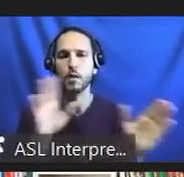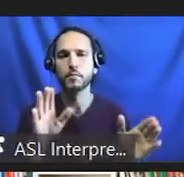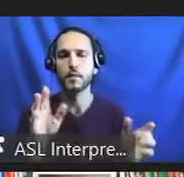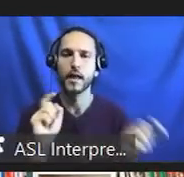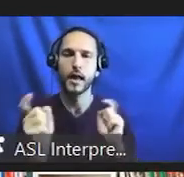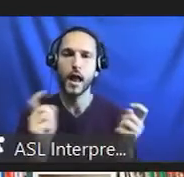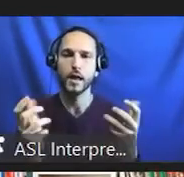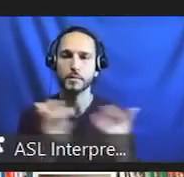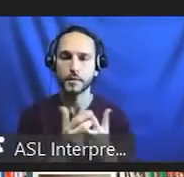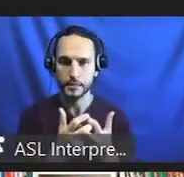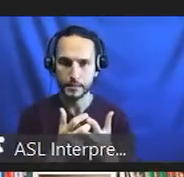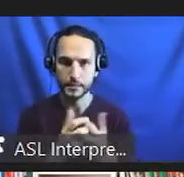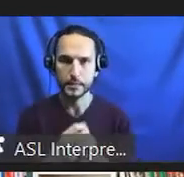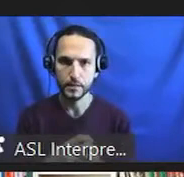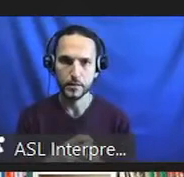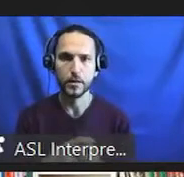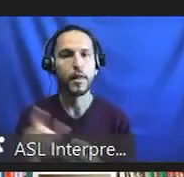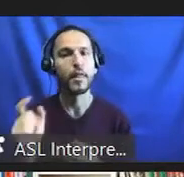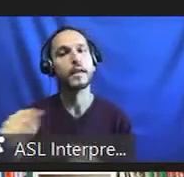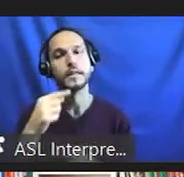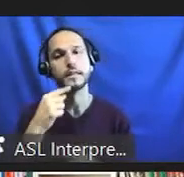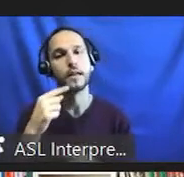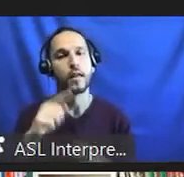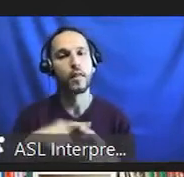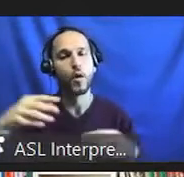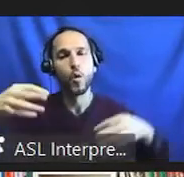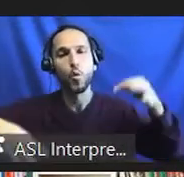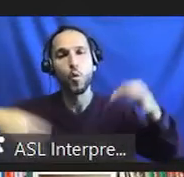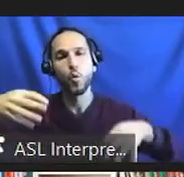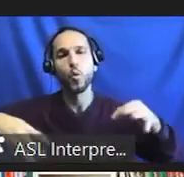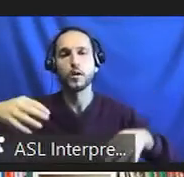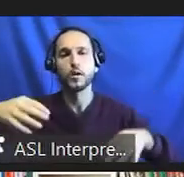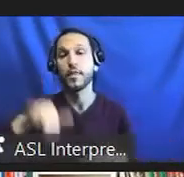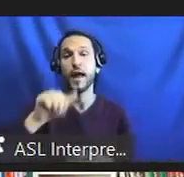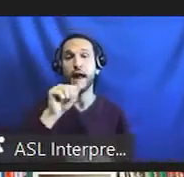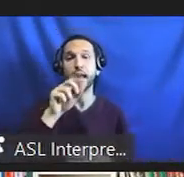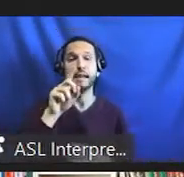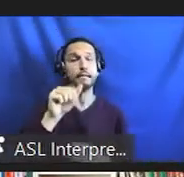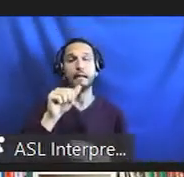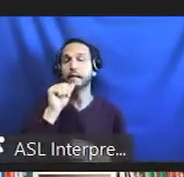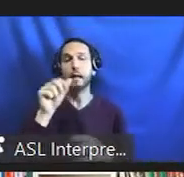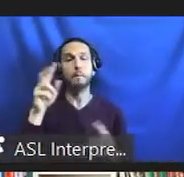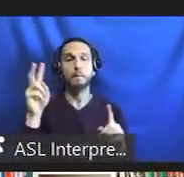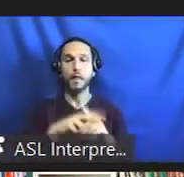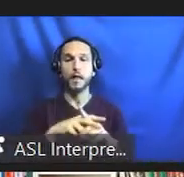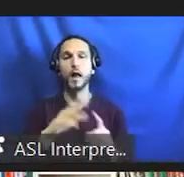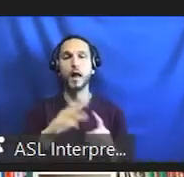So they basically argued to the court, the ADA doesn't even apply to our websites